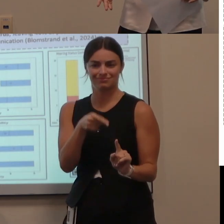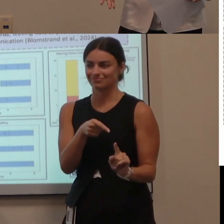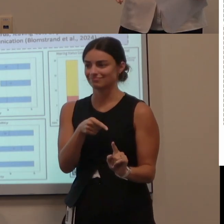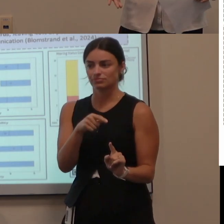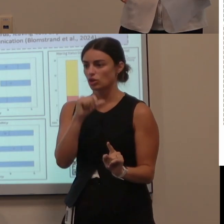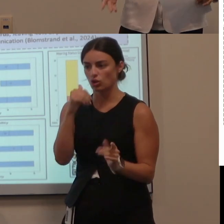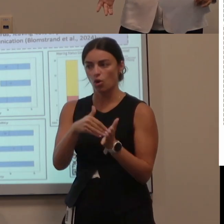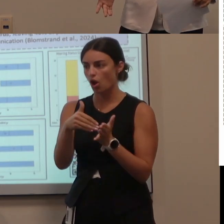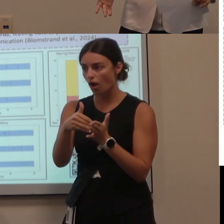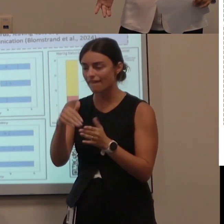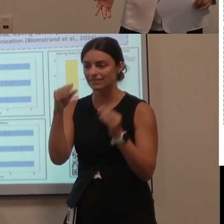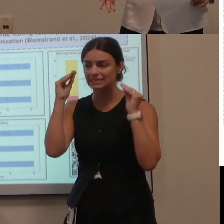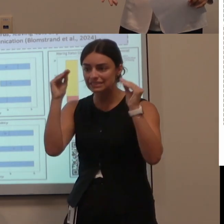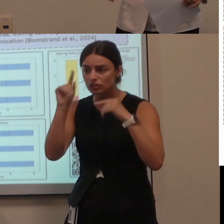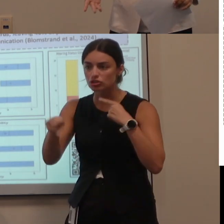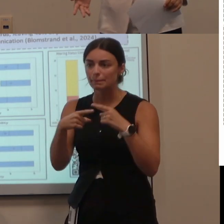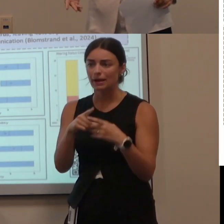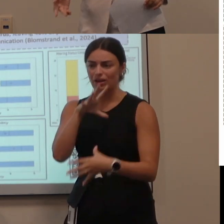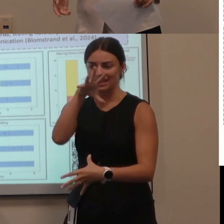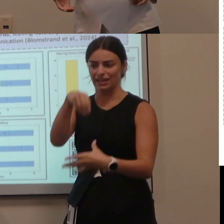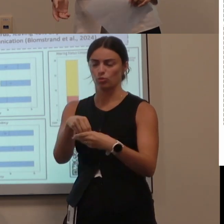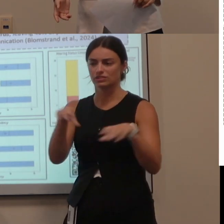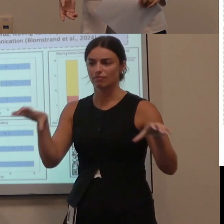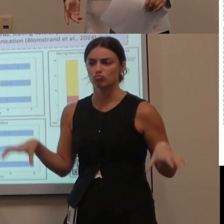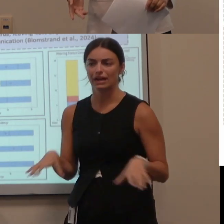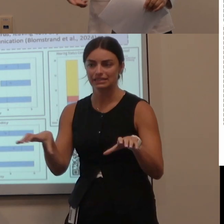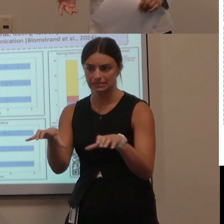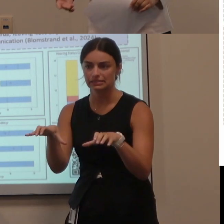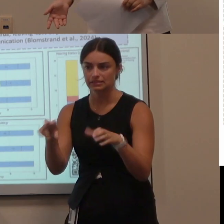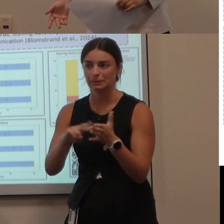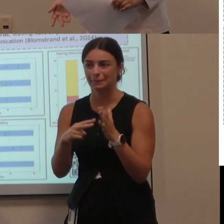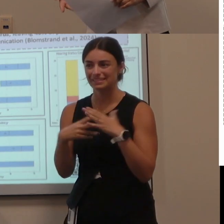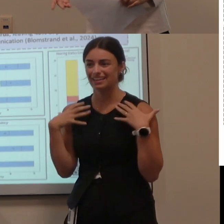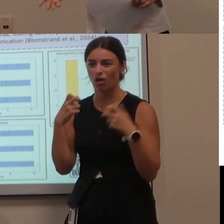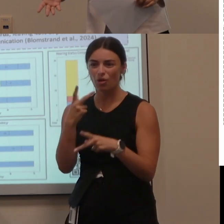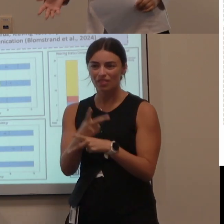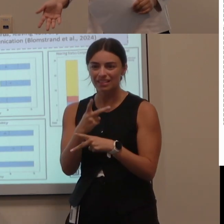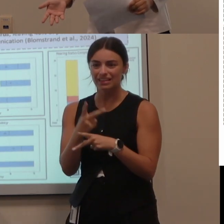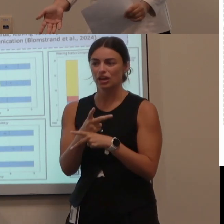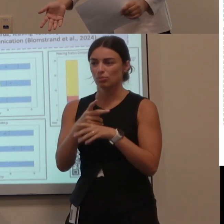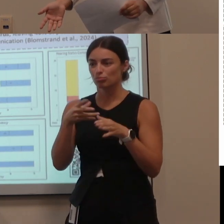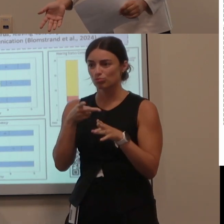about inclusive practices, which makes healthcare professionals struggle to interact with different types of patients.